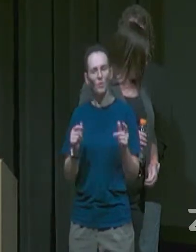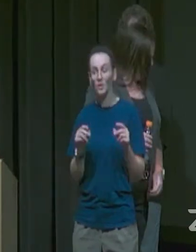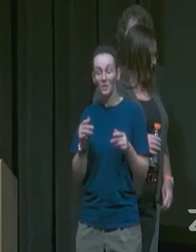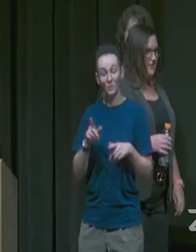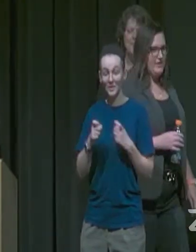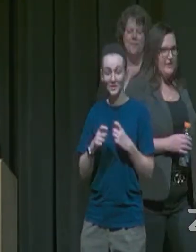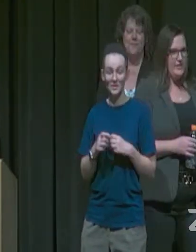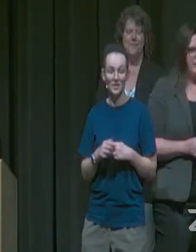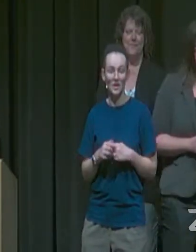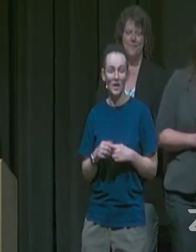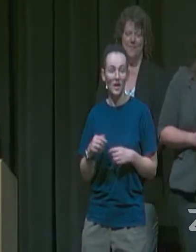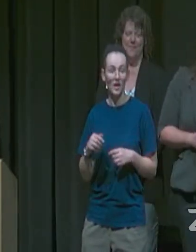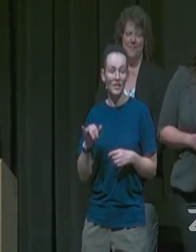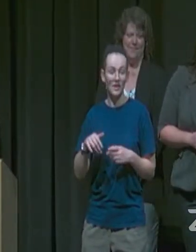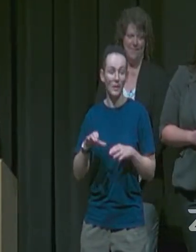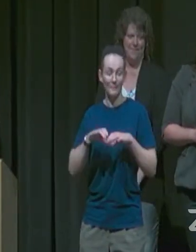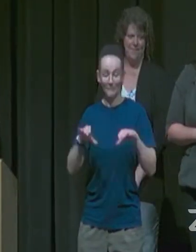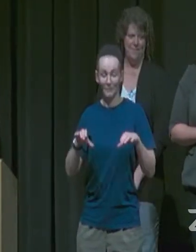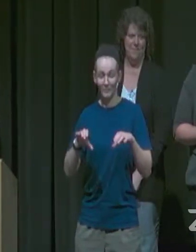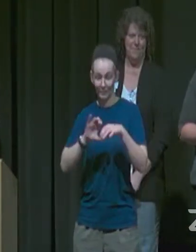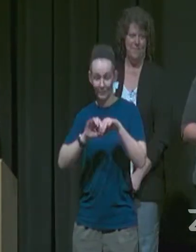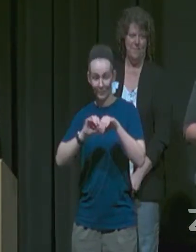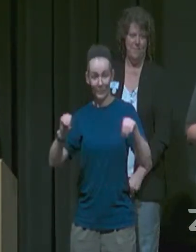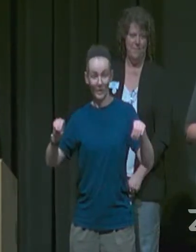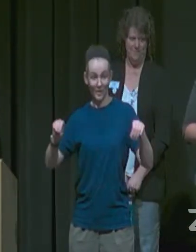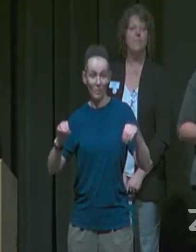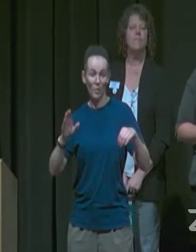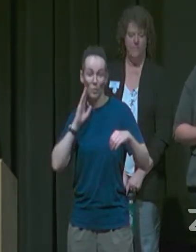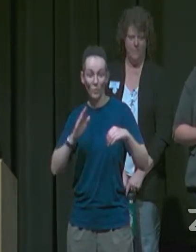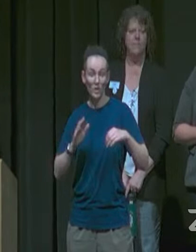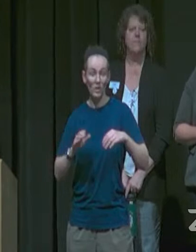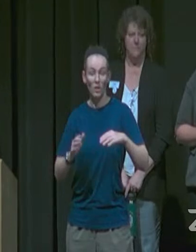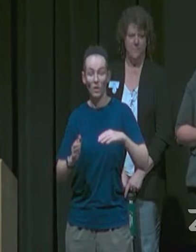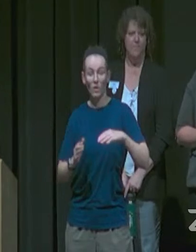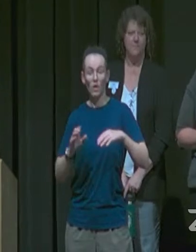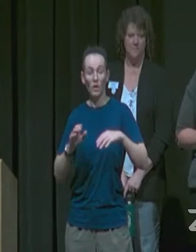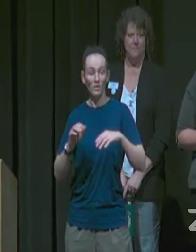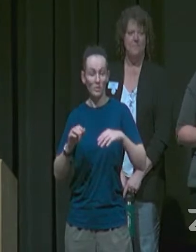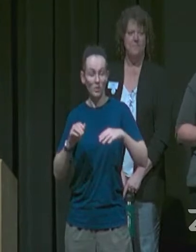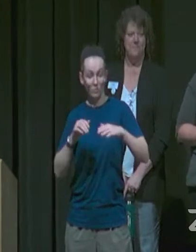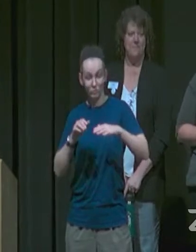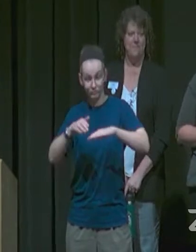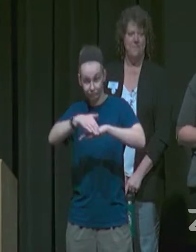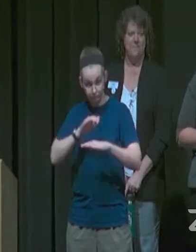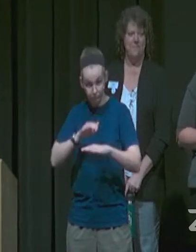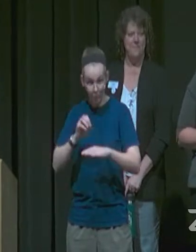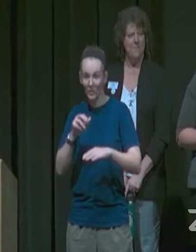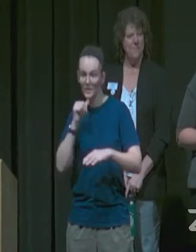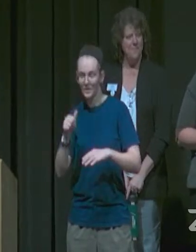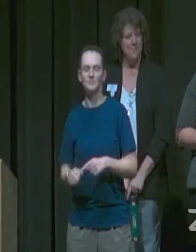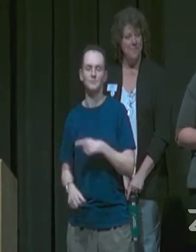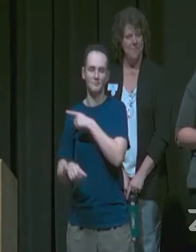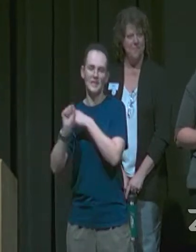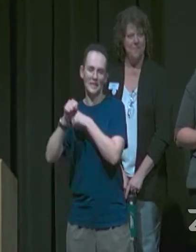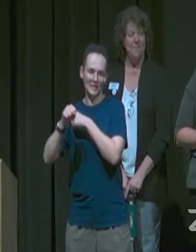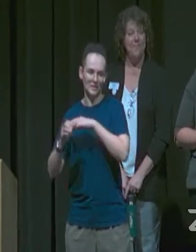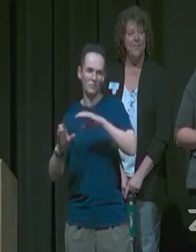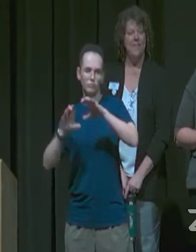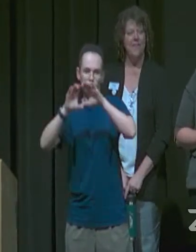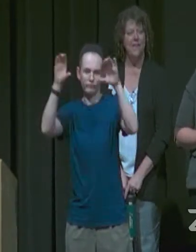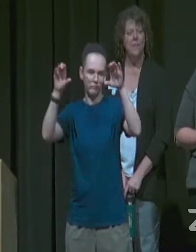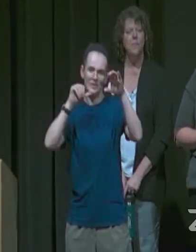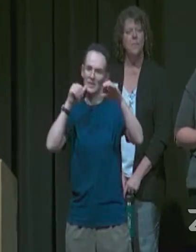is the um is is the pipeline going to be above ground yes the pipeline's going to be on the trail